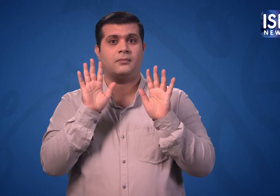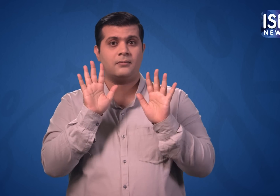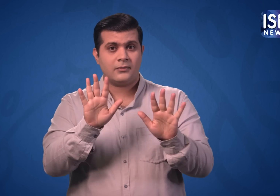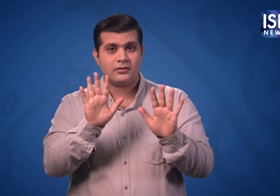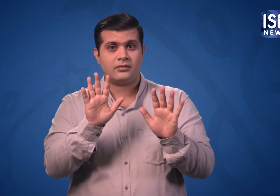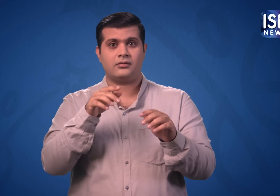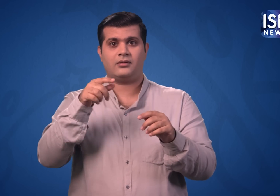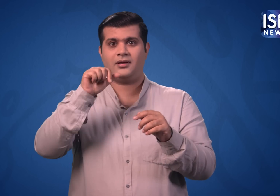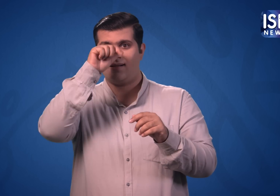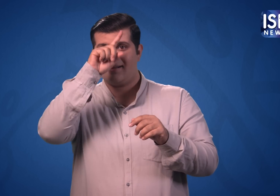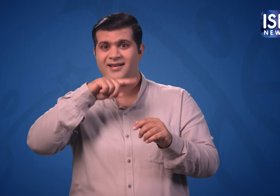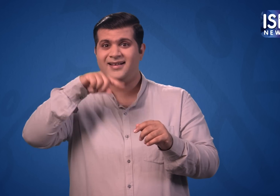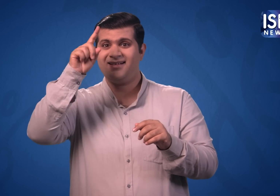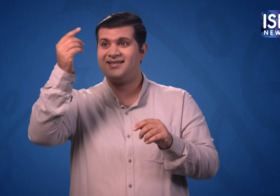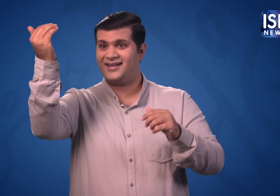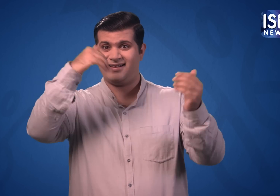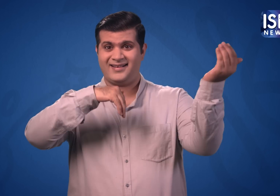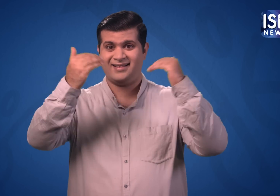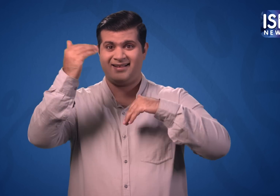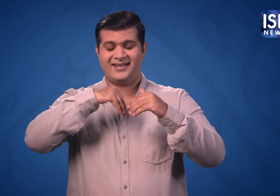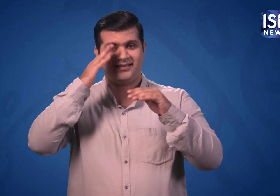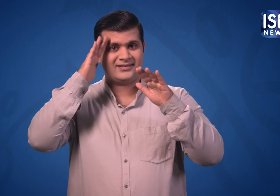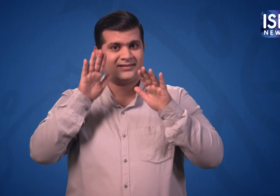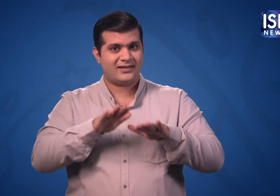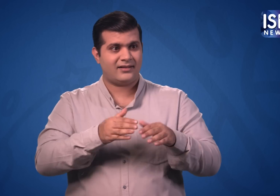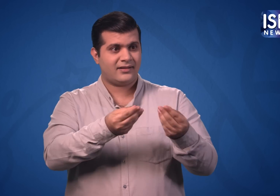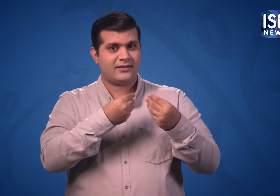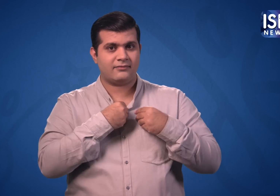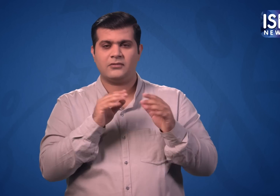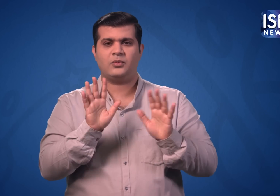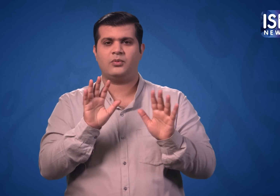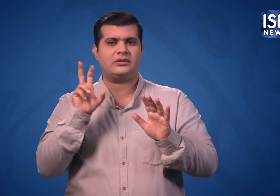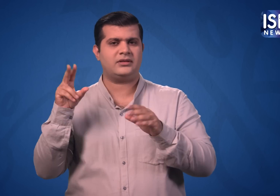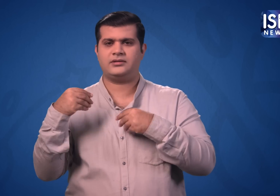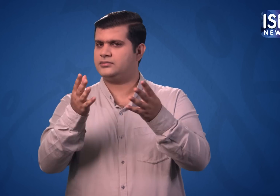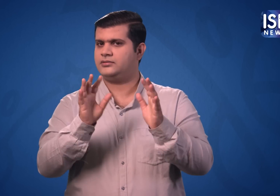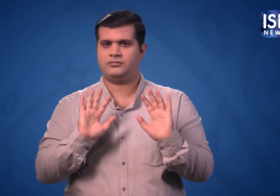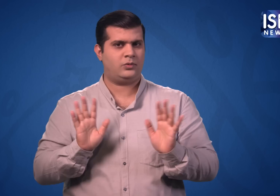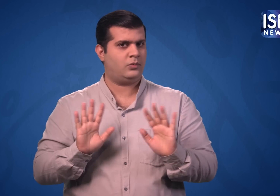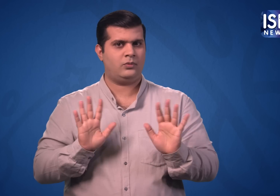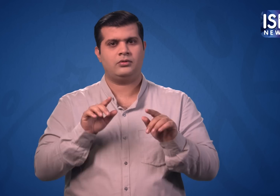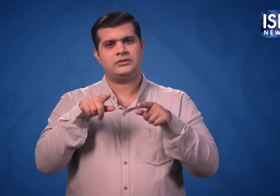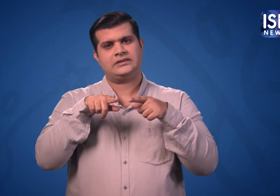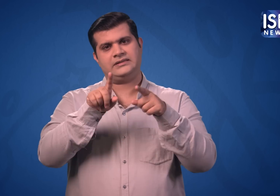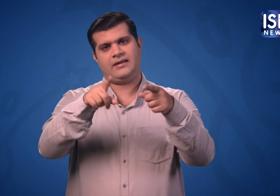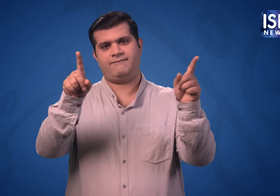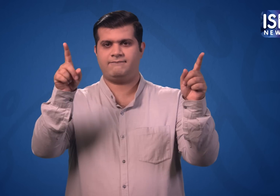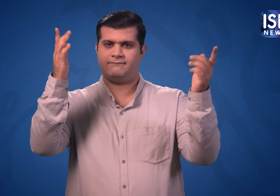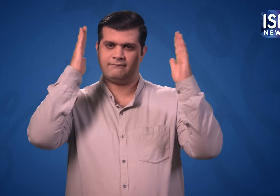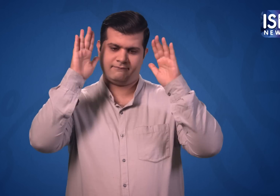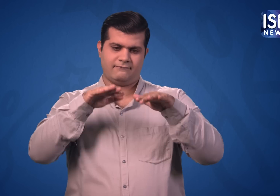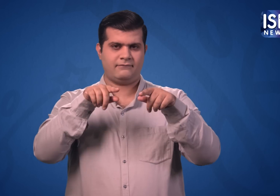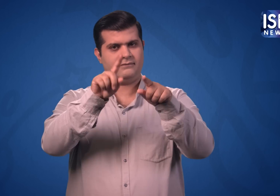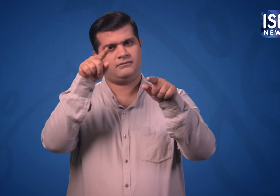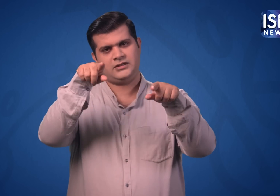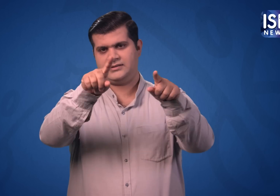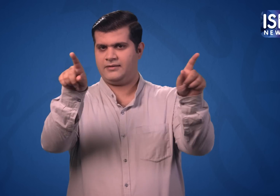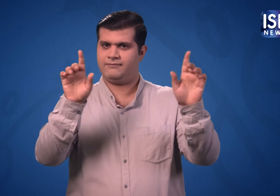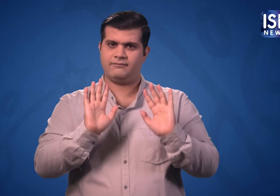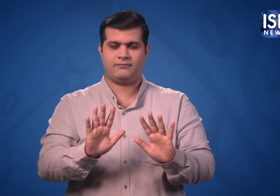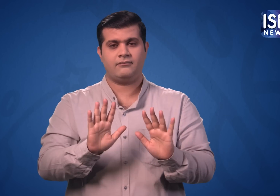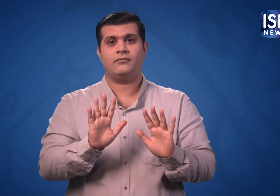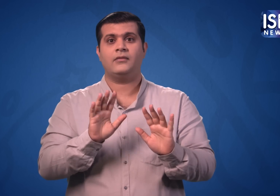However no accommodation will be provided. Students will have to arrange their own accommodation.